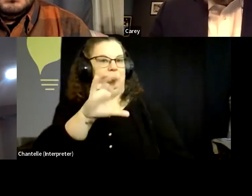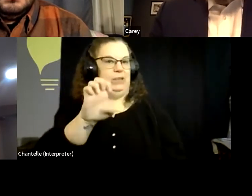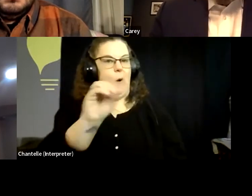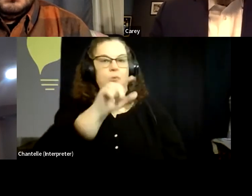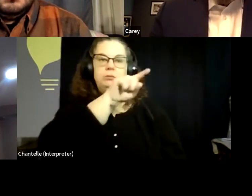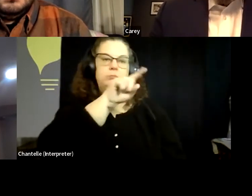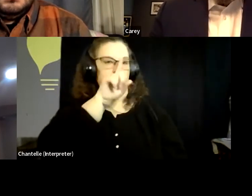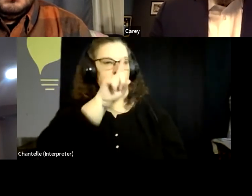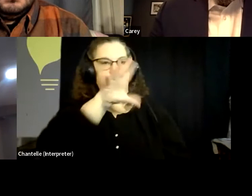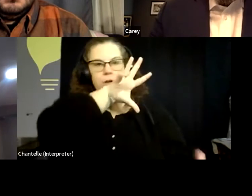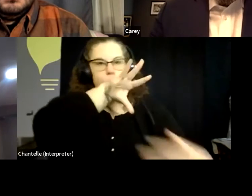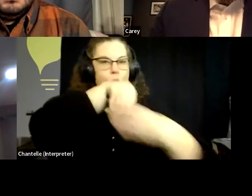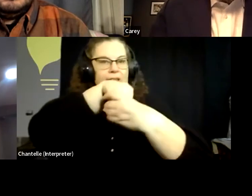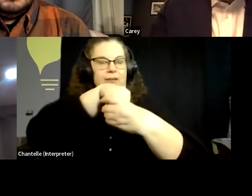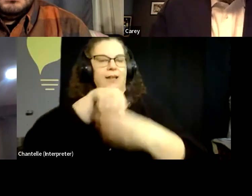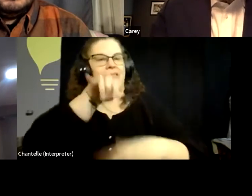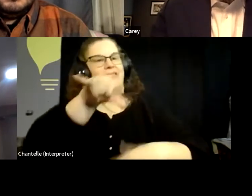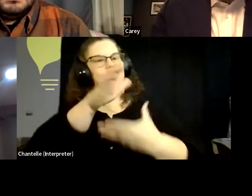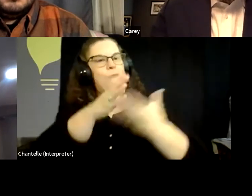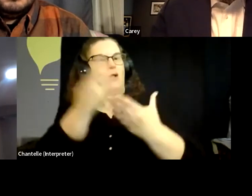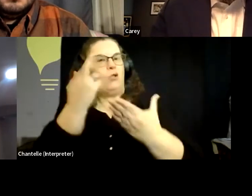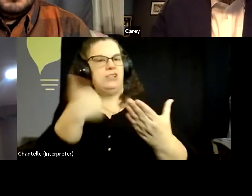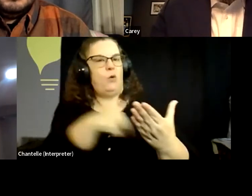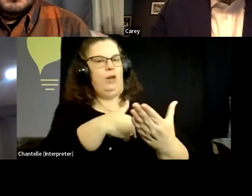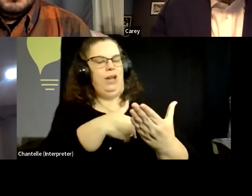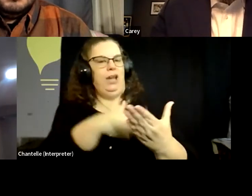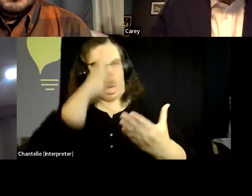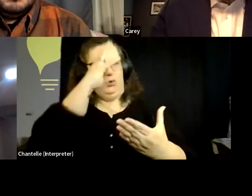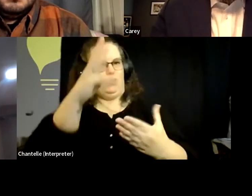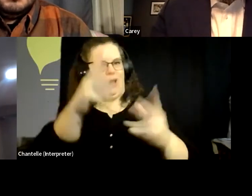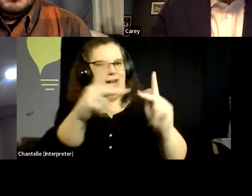all in. That's part of the reason we created a position -- the position I'm in